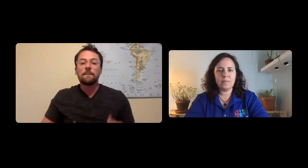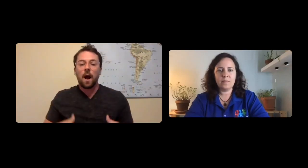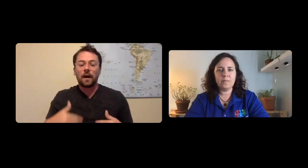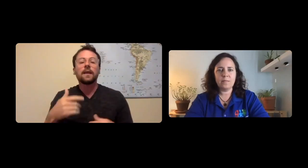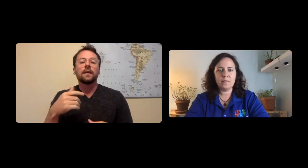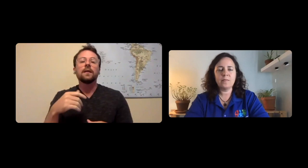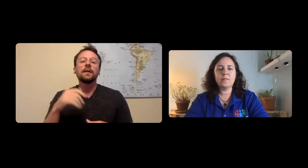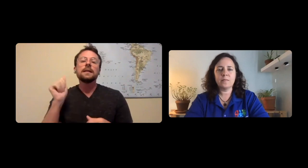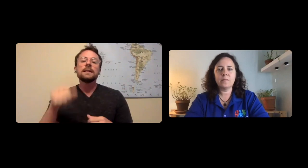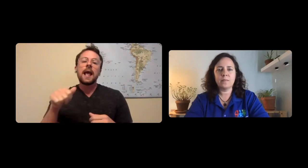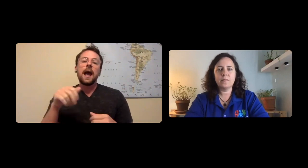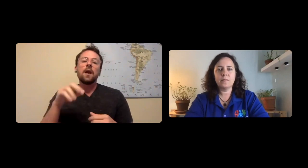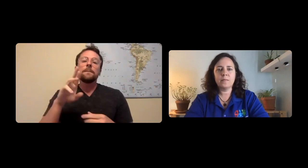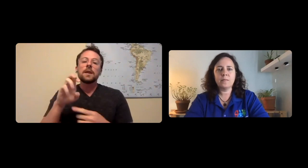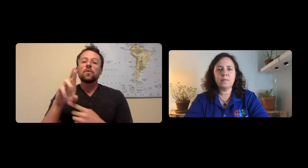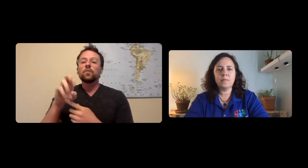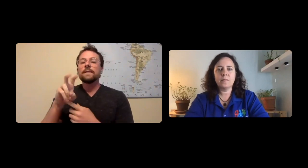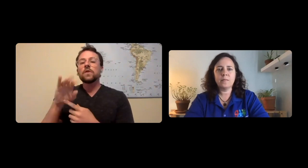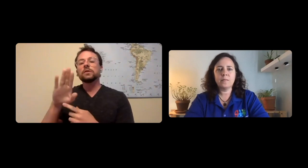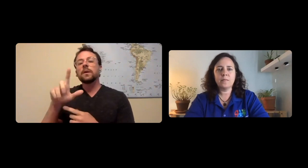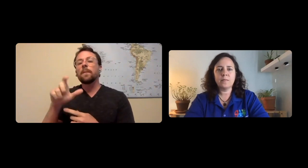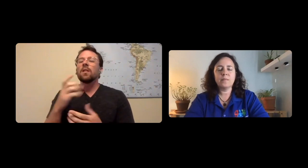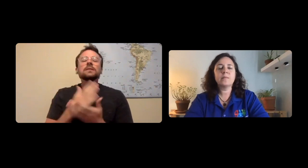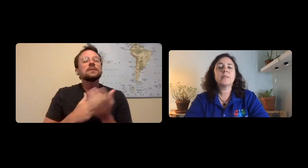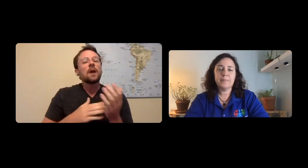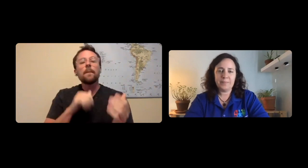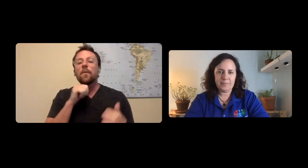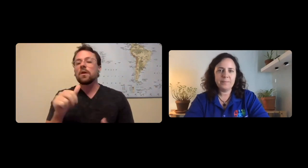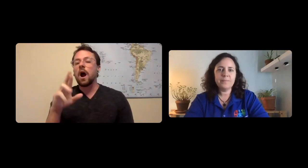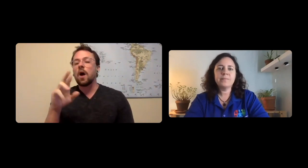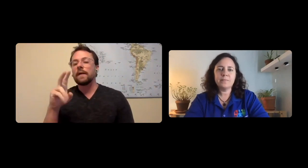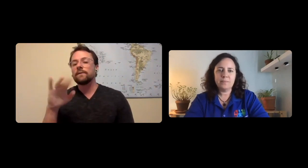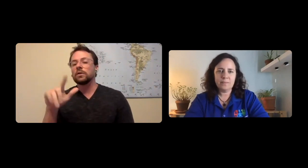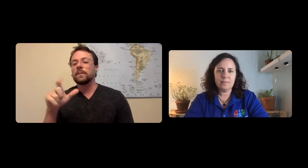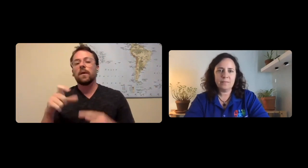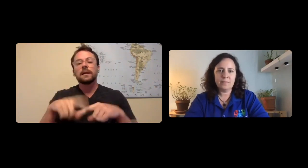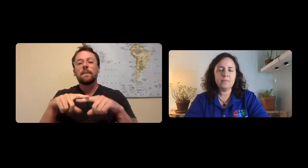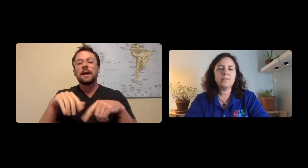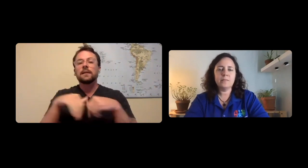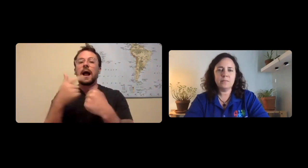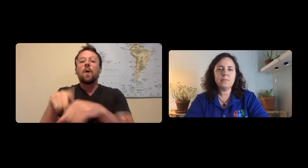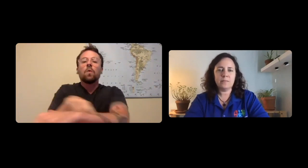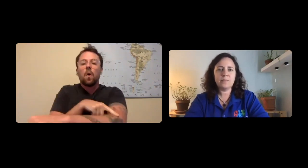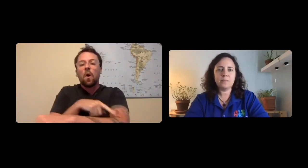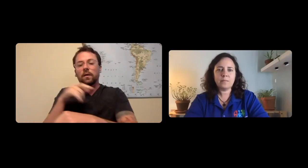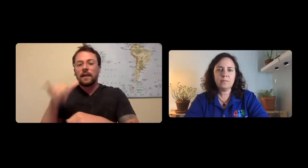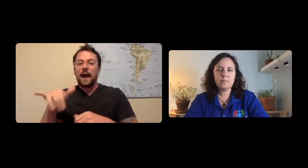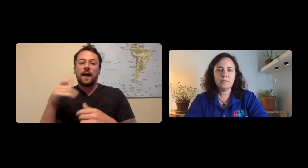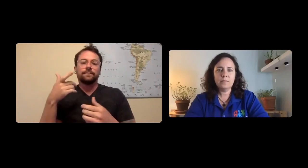So the hormone replacement therapy may change the body's composition.